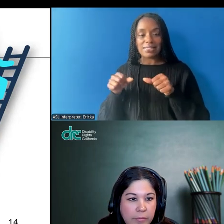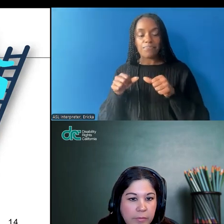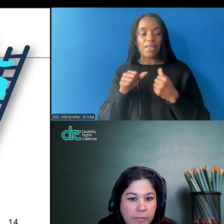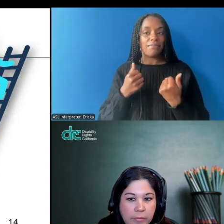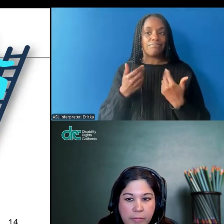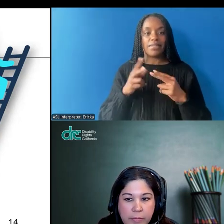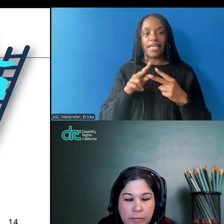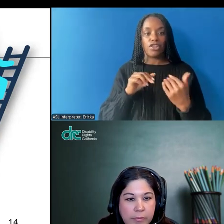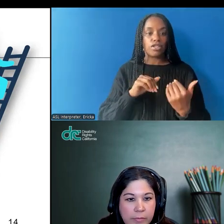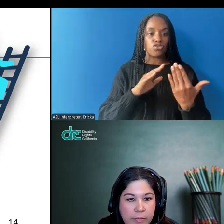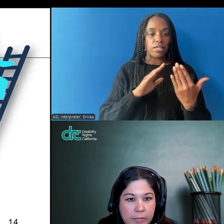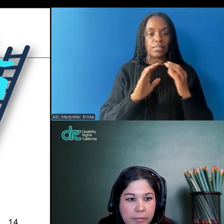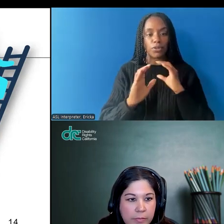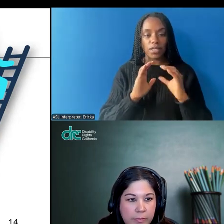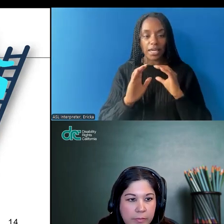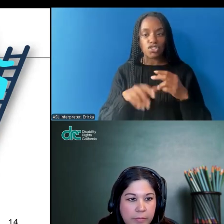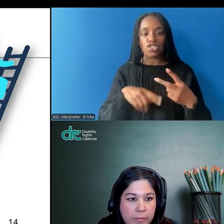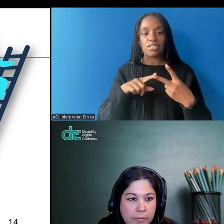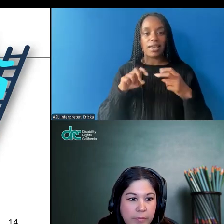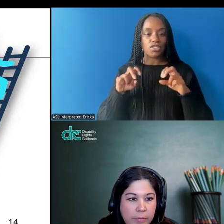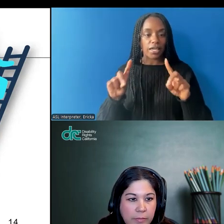communication, education, well-being.